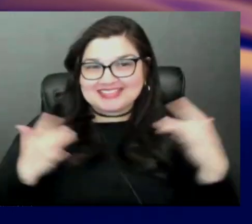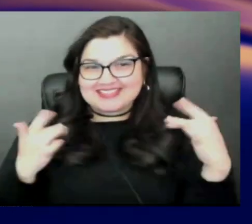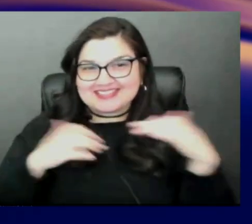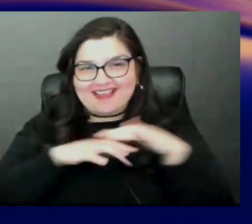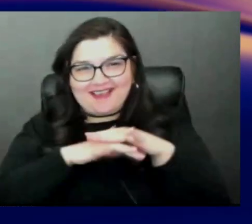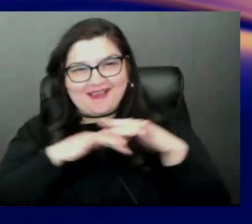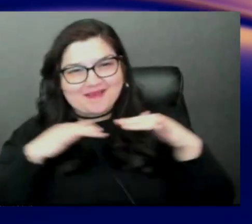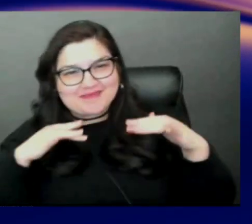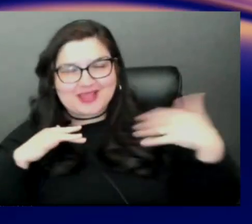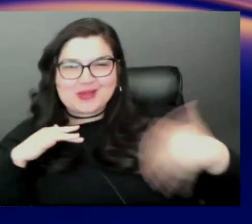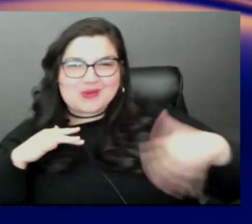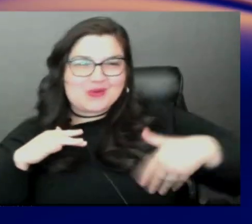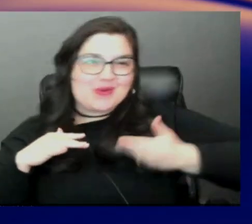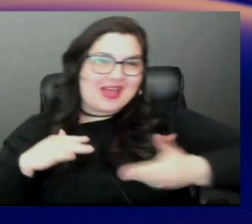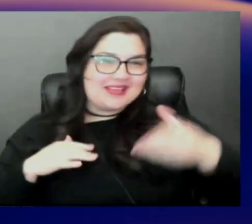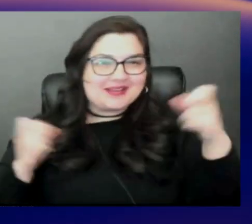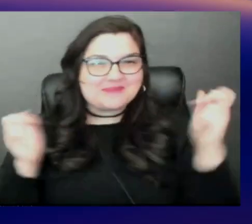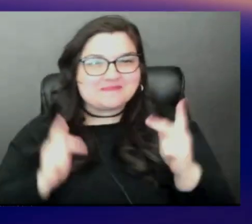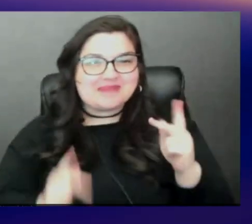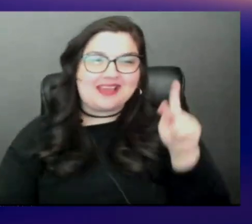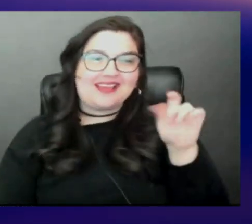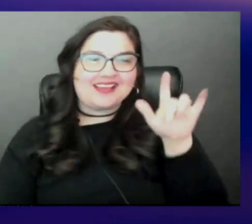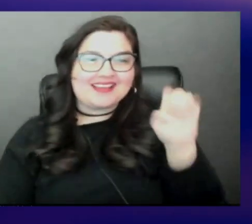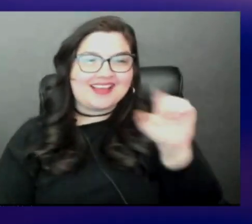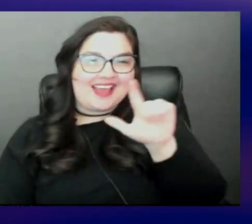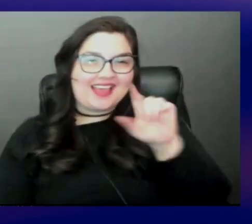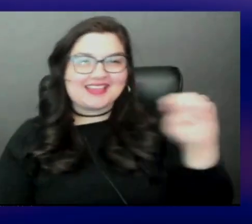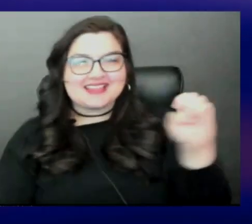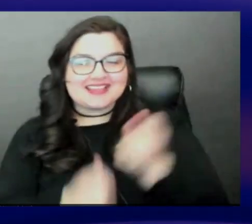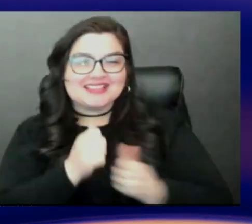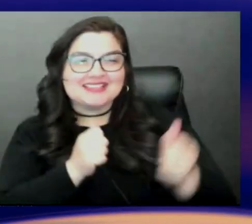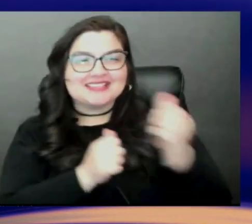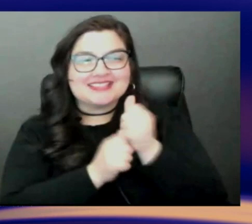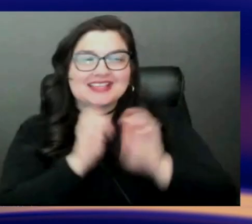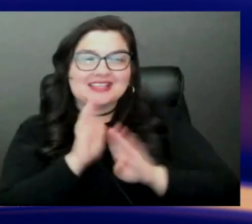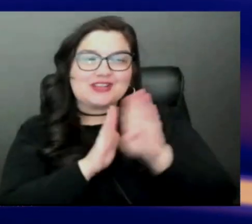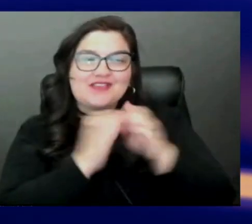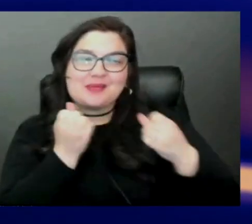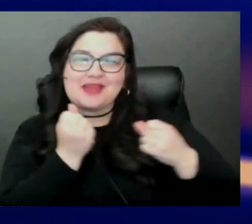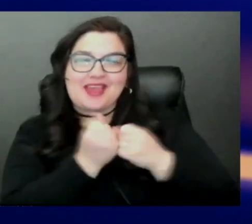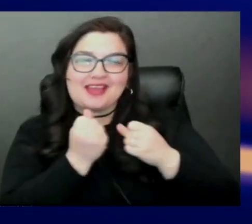And my name is Kyle Lee. I am the senior developer advocate on the AWS Amplify team.